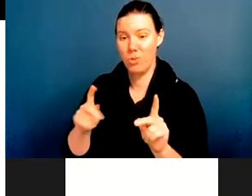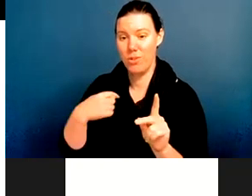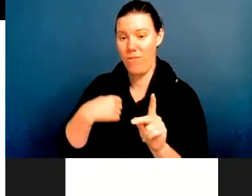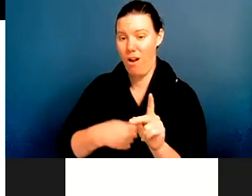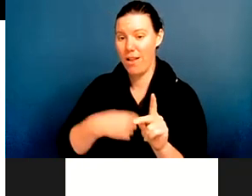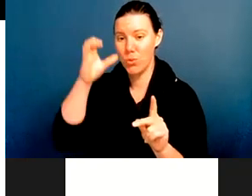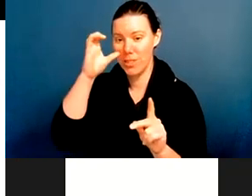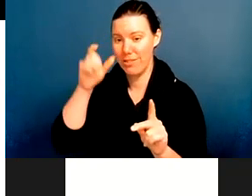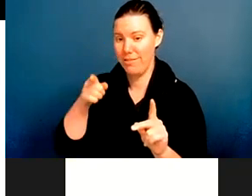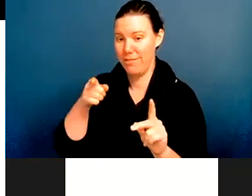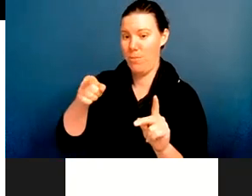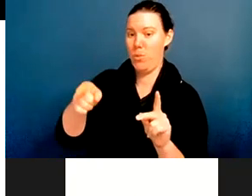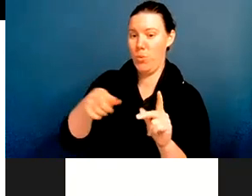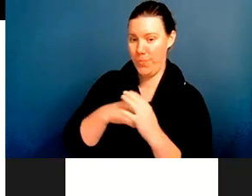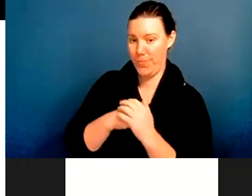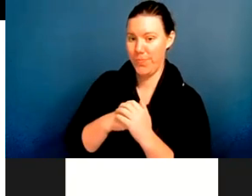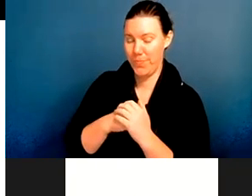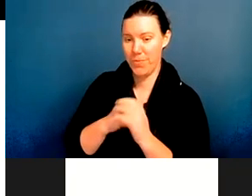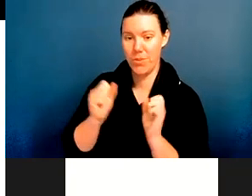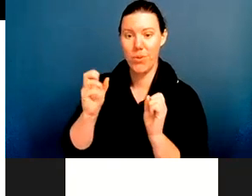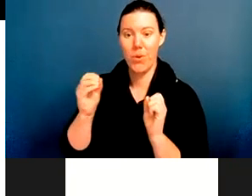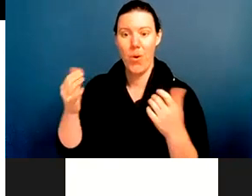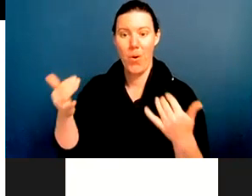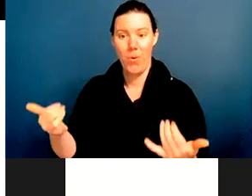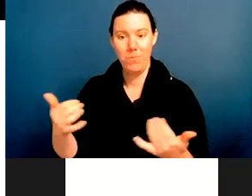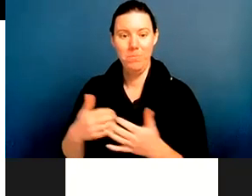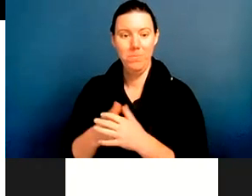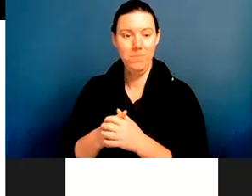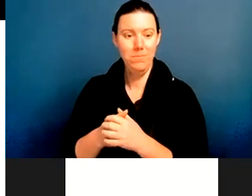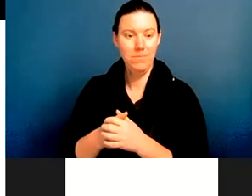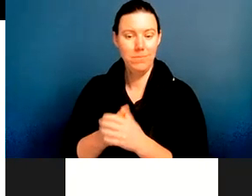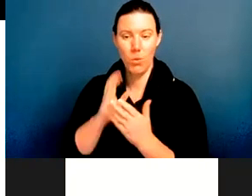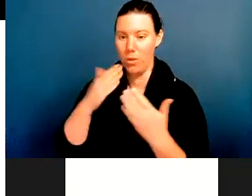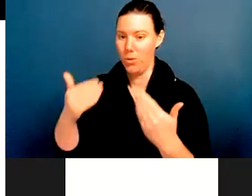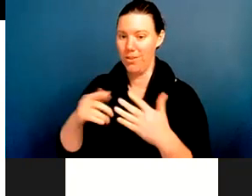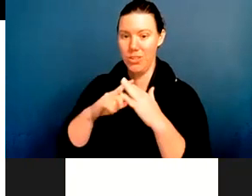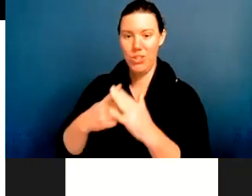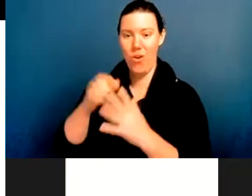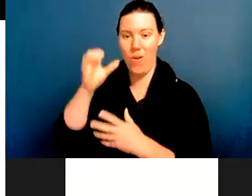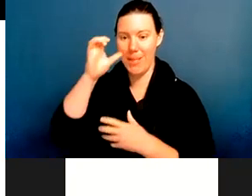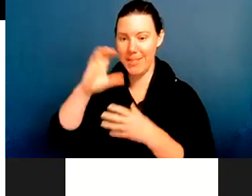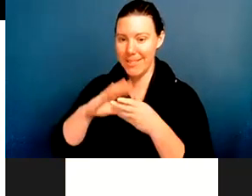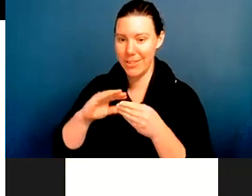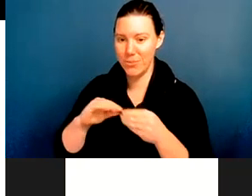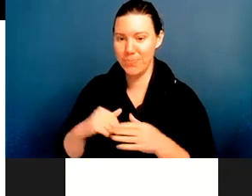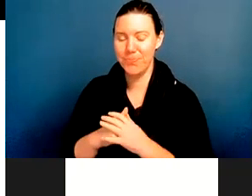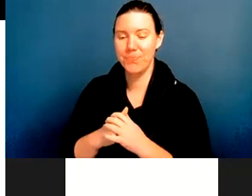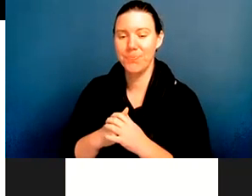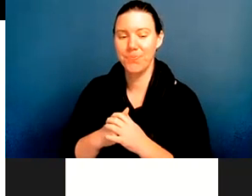And so with that, we'll begin a listening session. And what we'll do during this area,